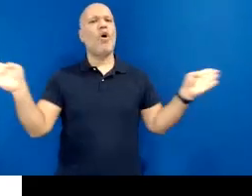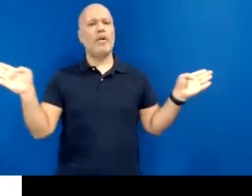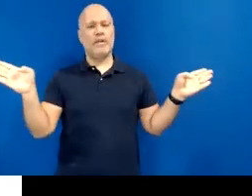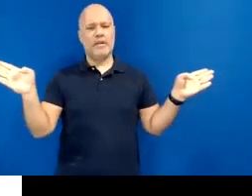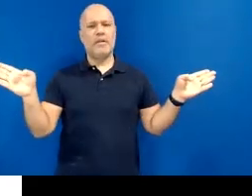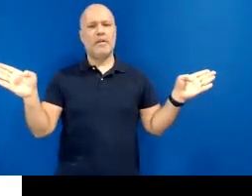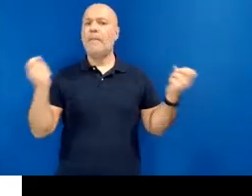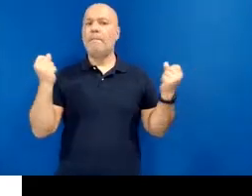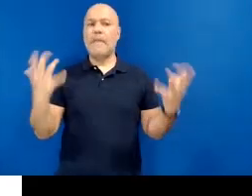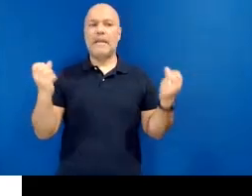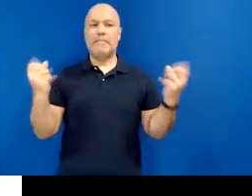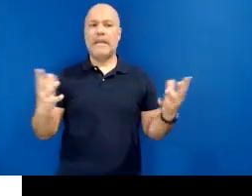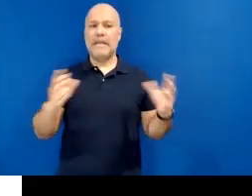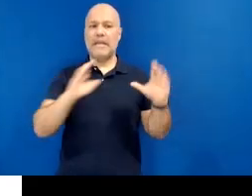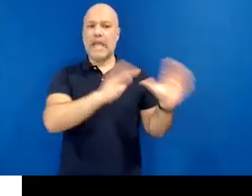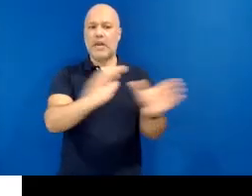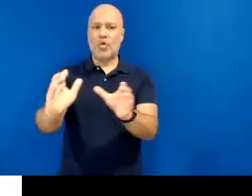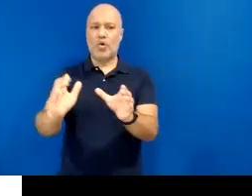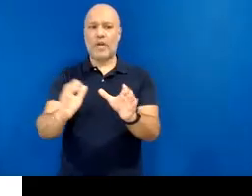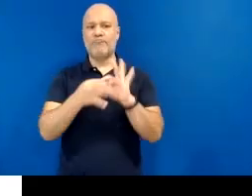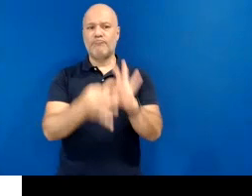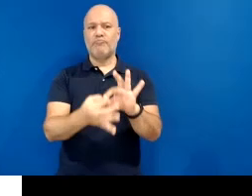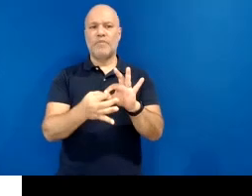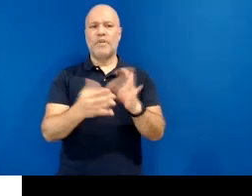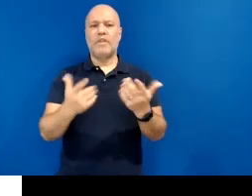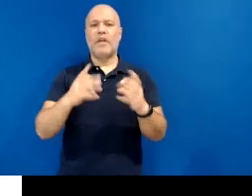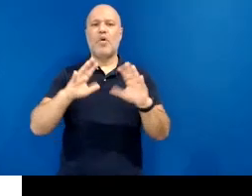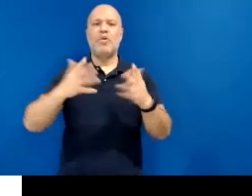Many, many, many categories. In sociology, we call them social locations,